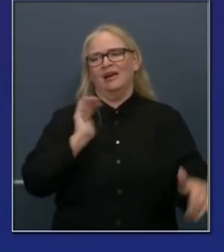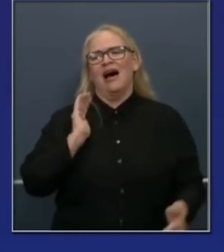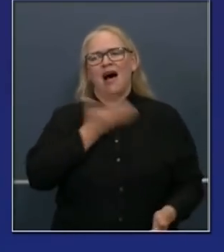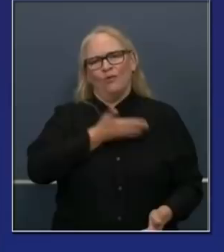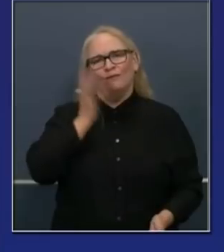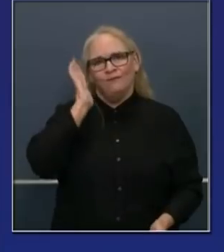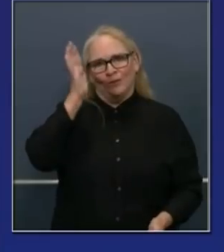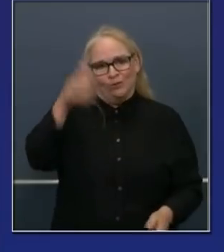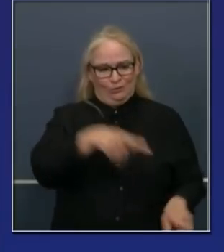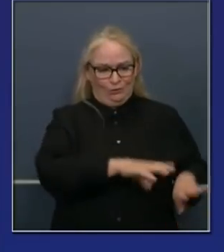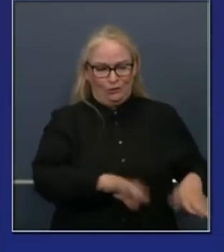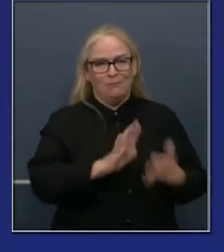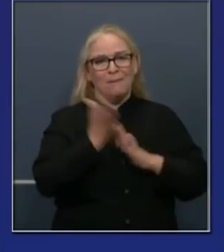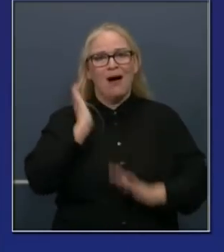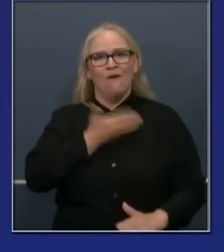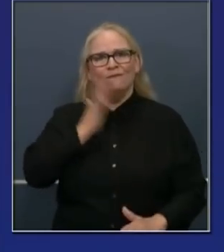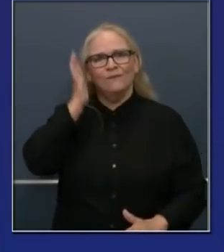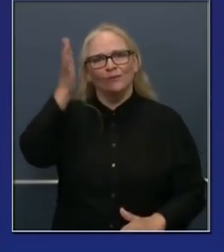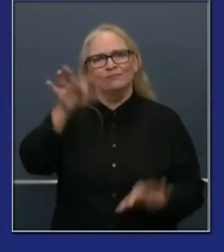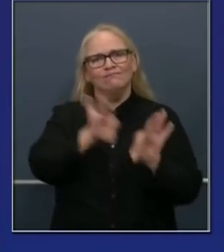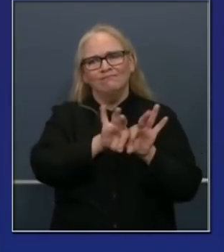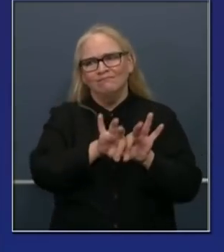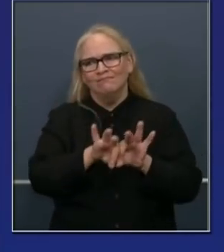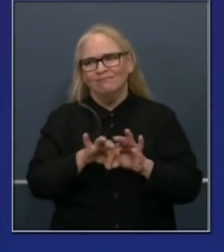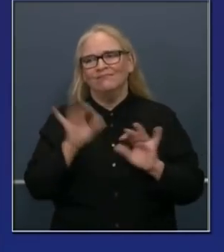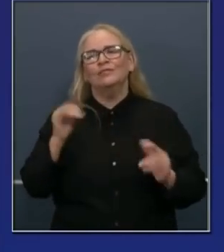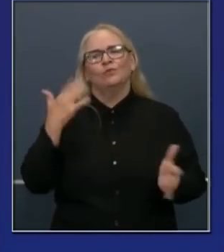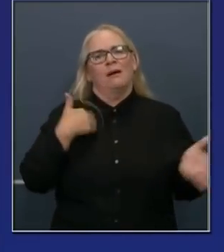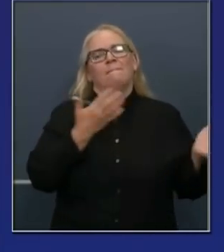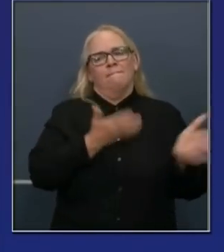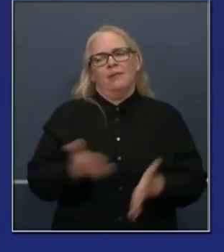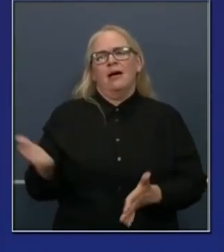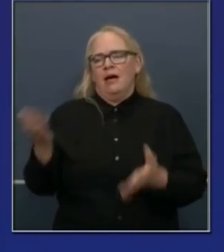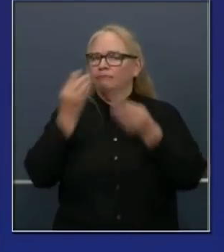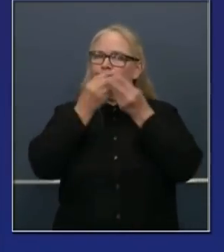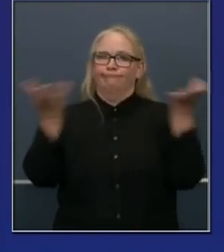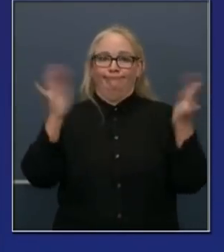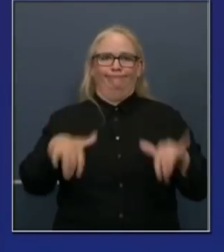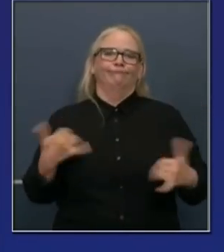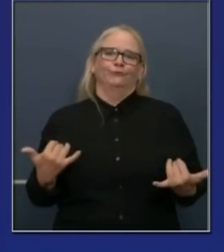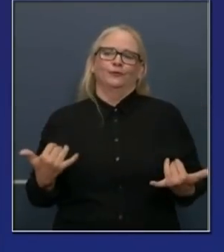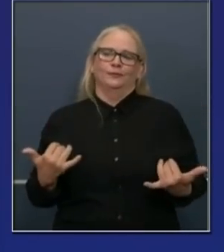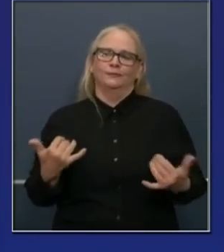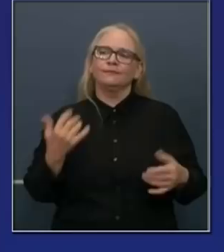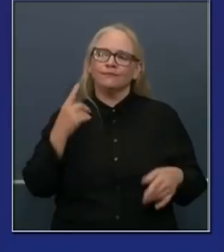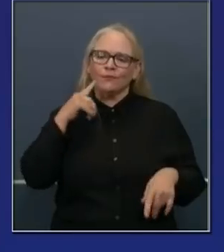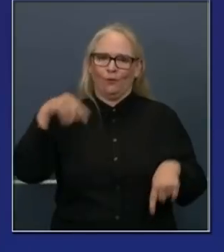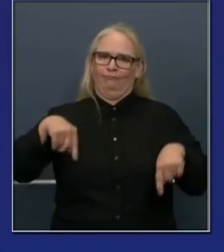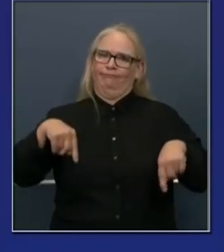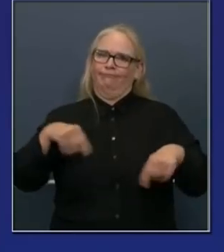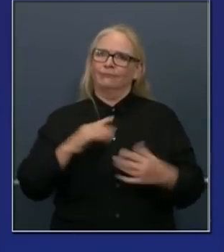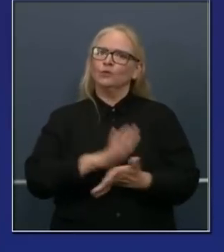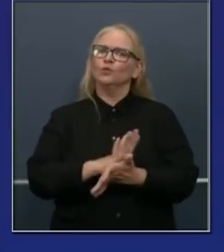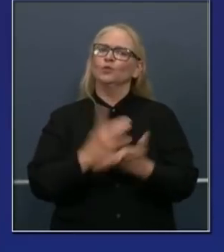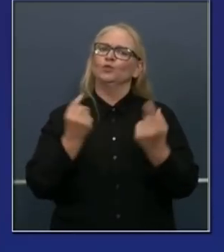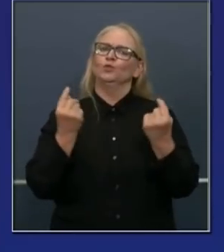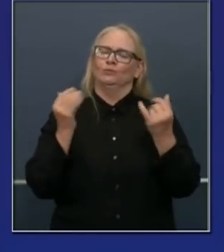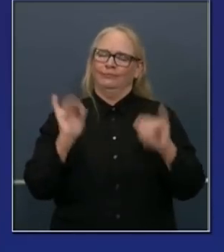HEALTH OF MY CHILDREN AND YOUR CHILDREN AND OUR CHILDREN, OUR FUTURE. SO THAT'S THE FRAME WORK THAT WE'RE PUTTING ON TODAY ON